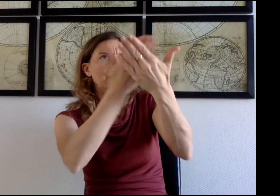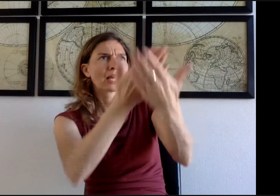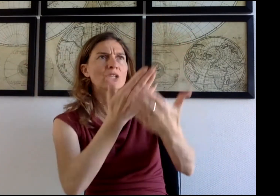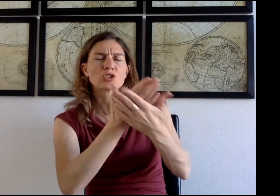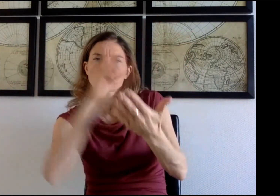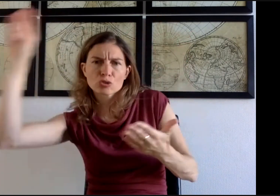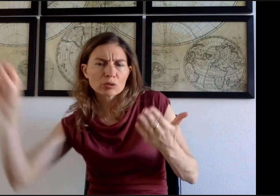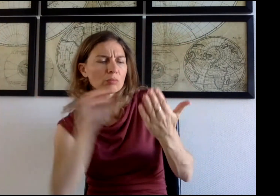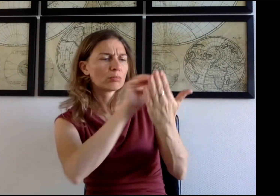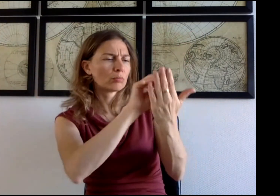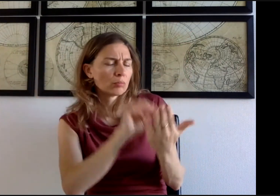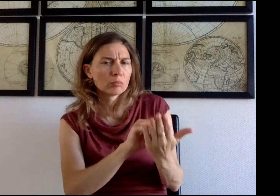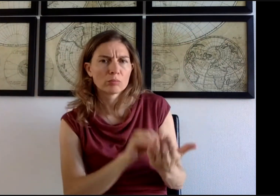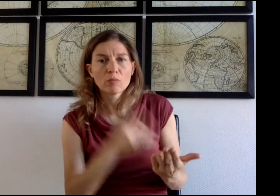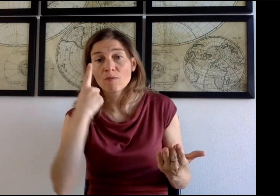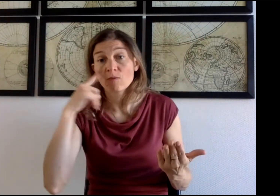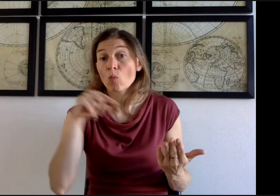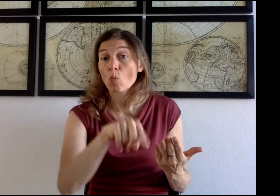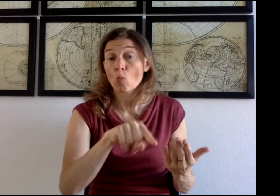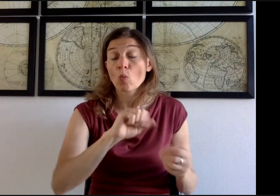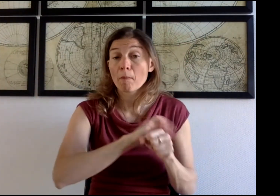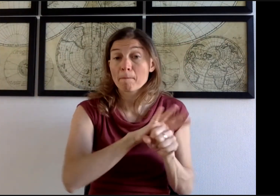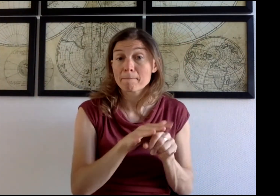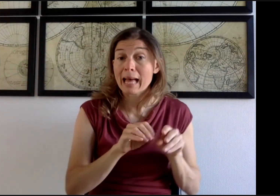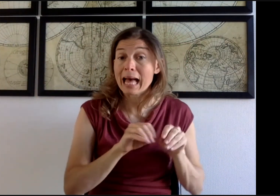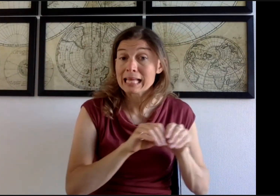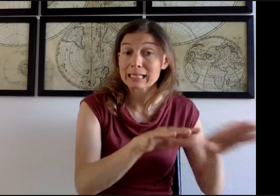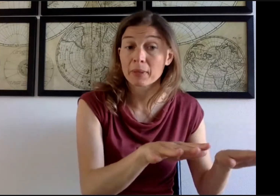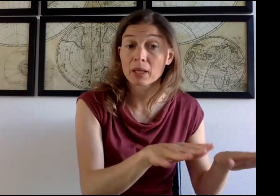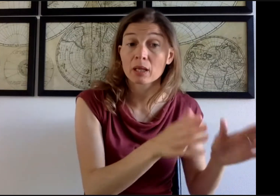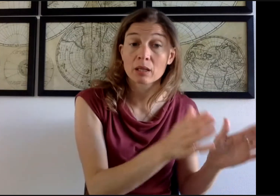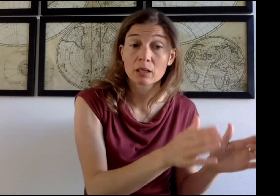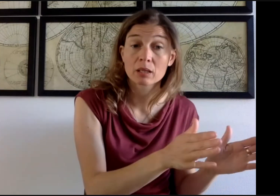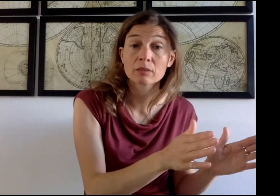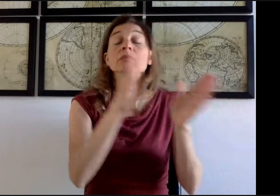And we do as well an emergency operational document